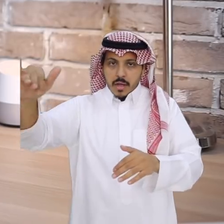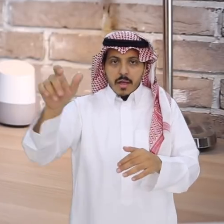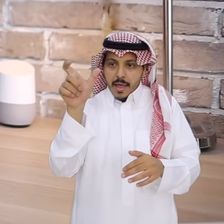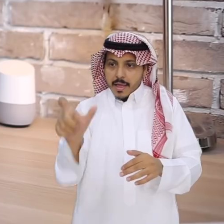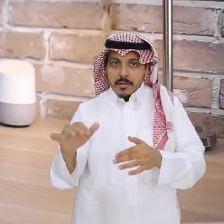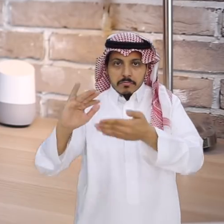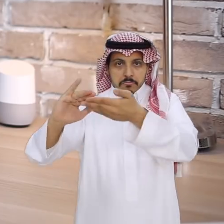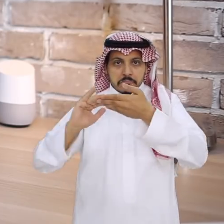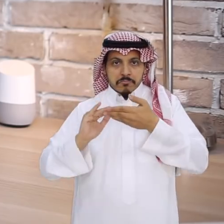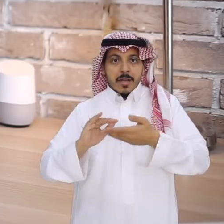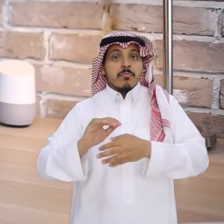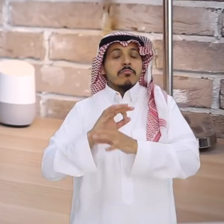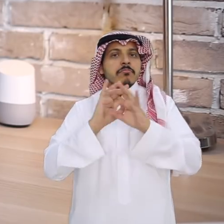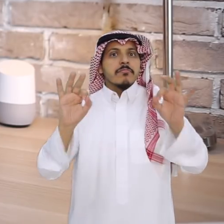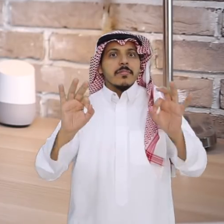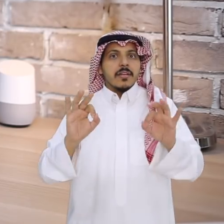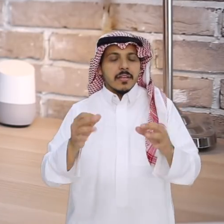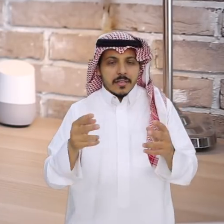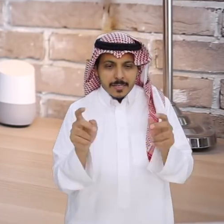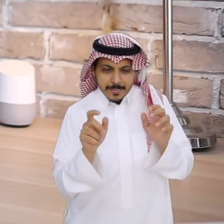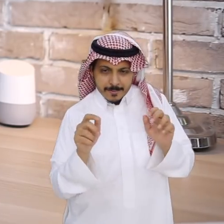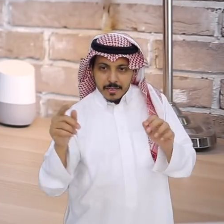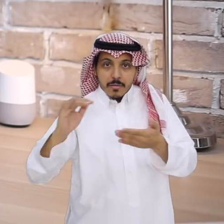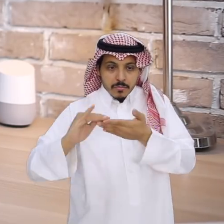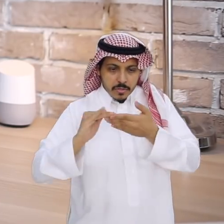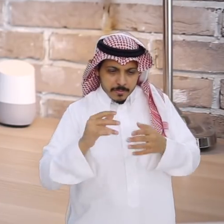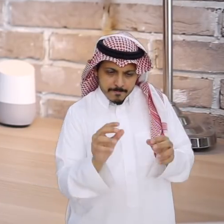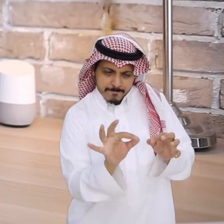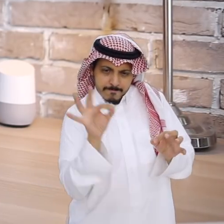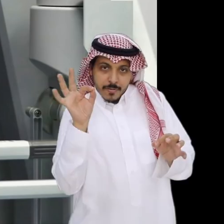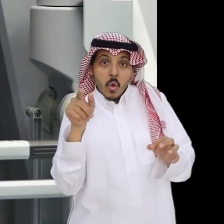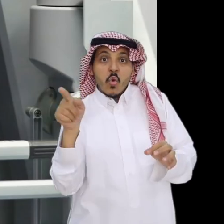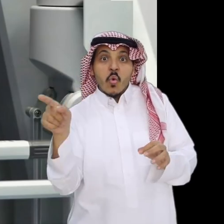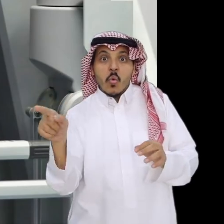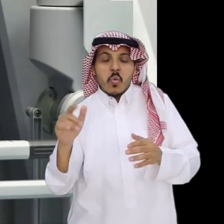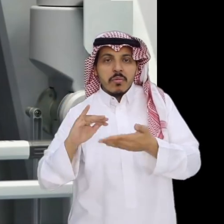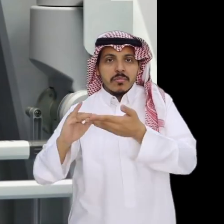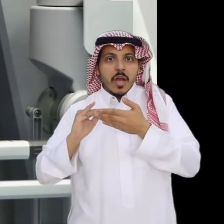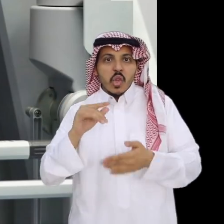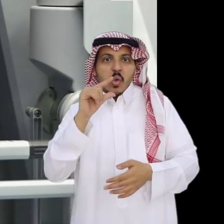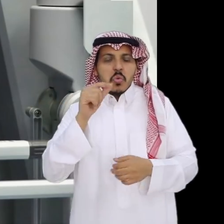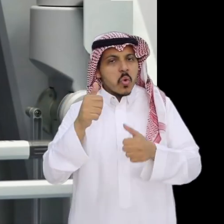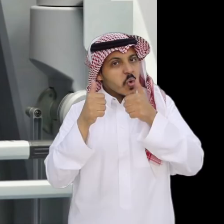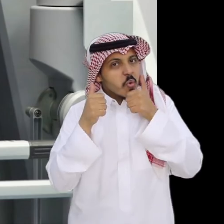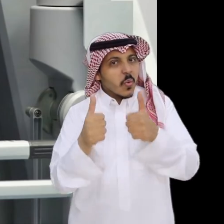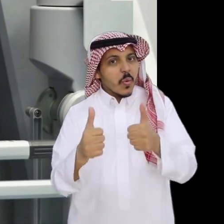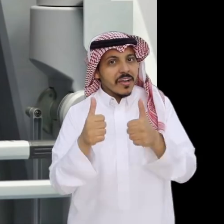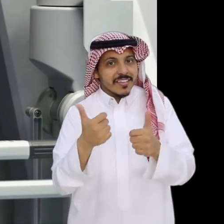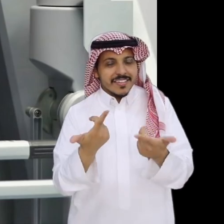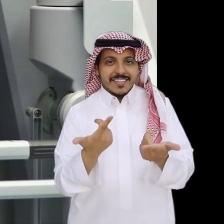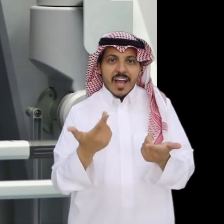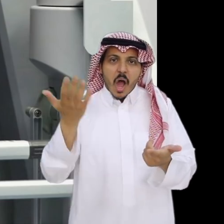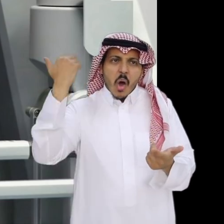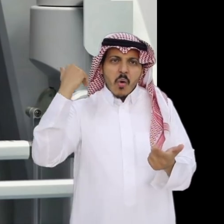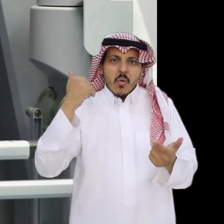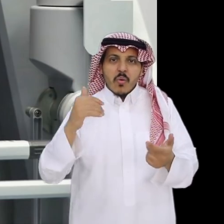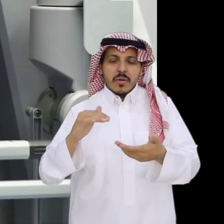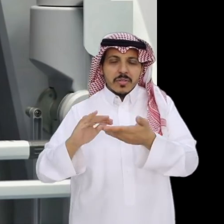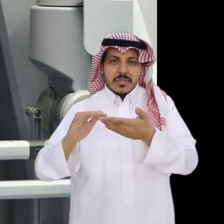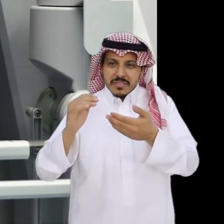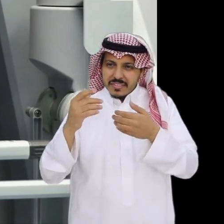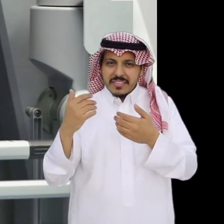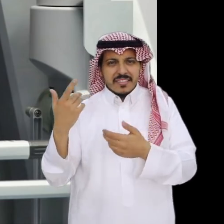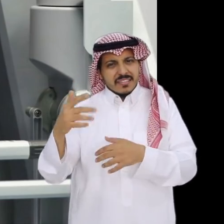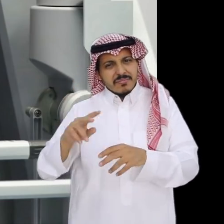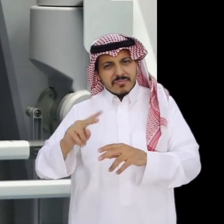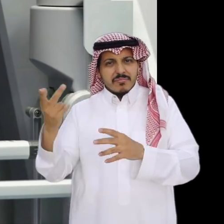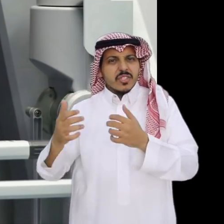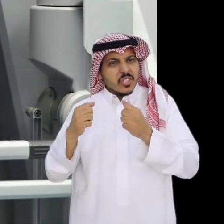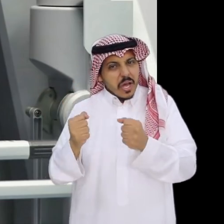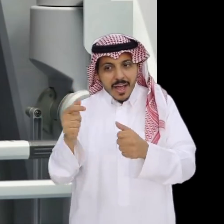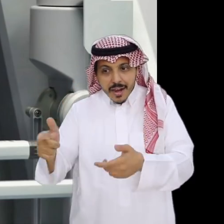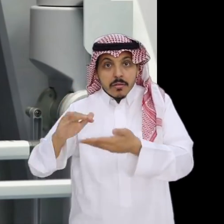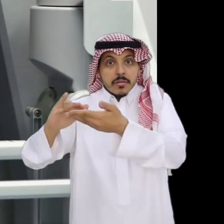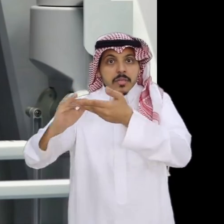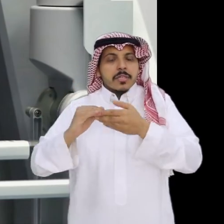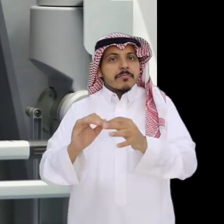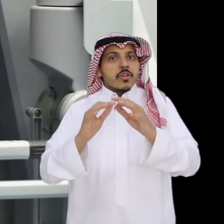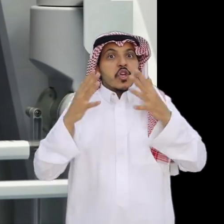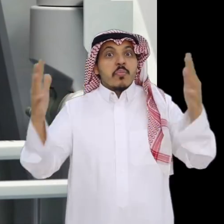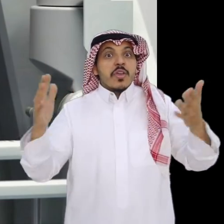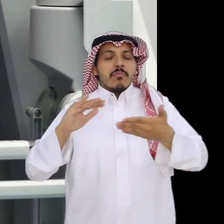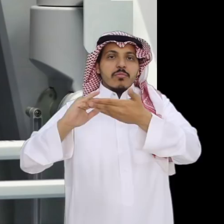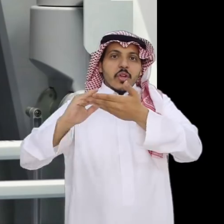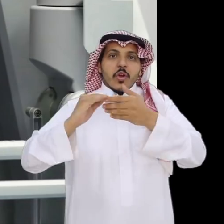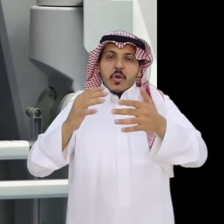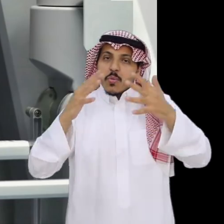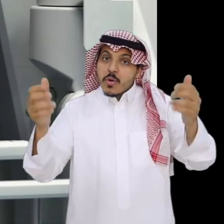They usually use chemotherapy to remove the tumor, but this time, they used the robot and it excellently assisted in the surgery.